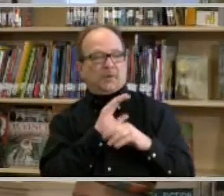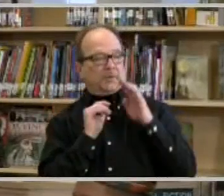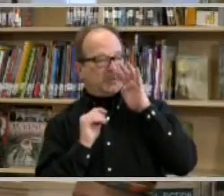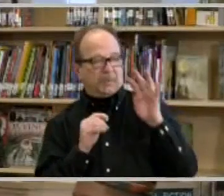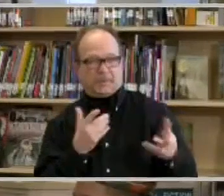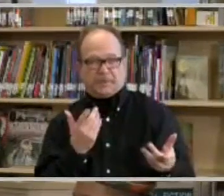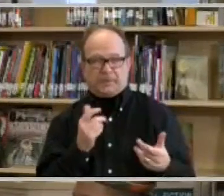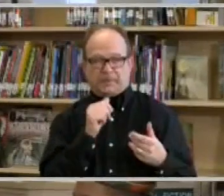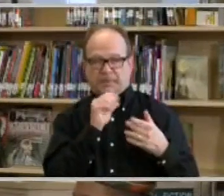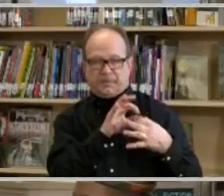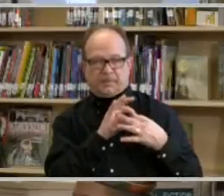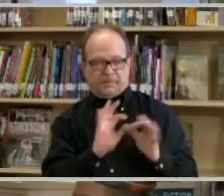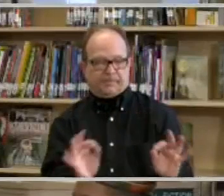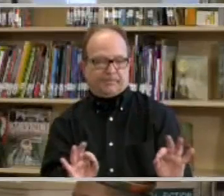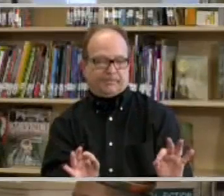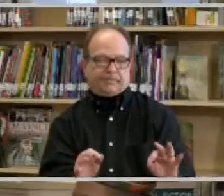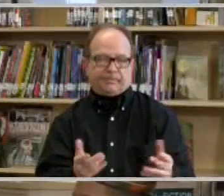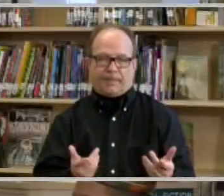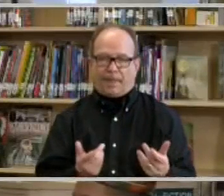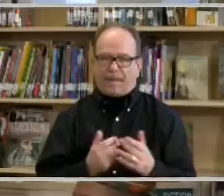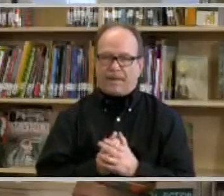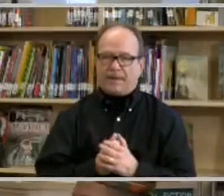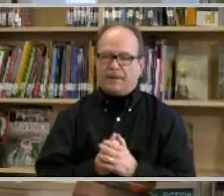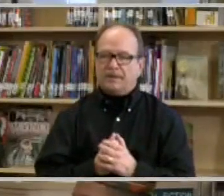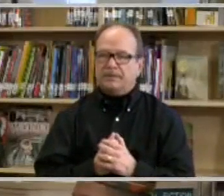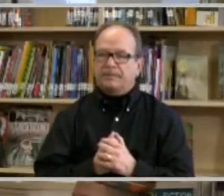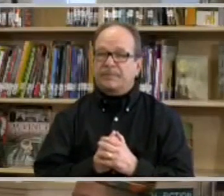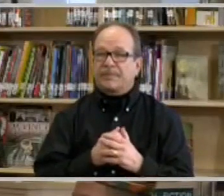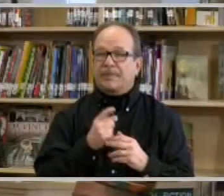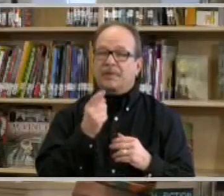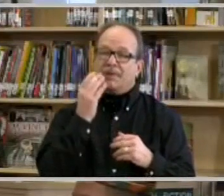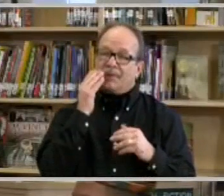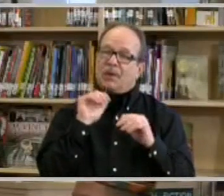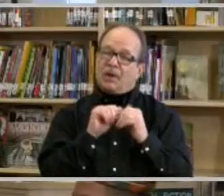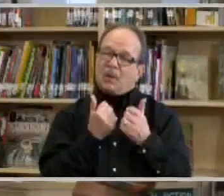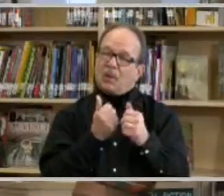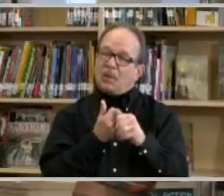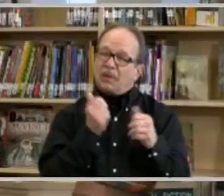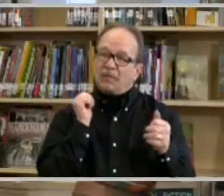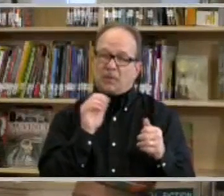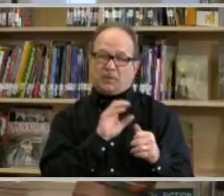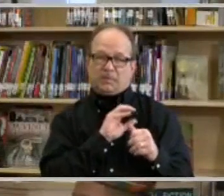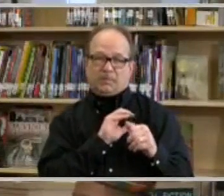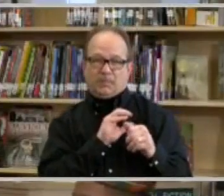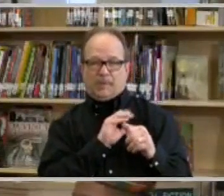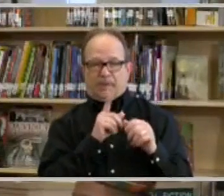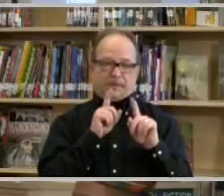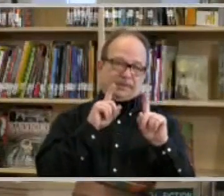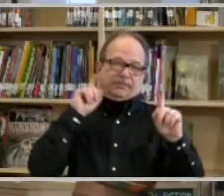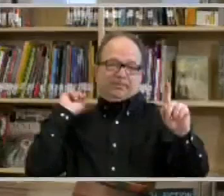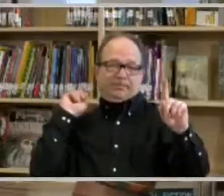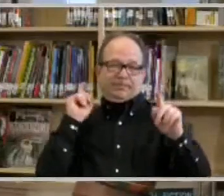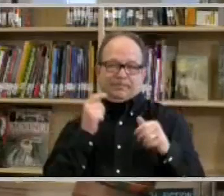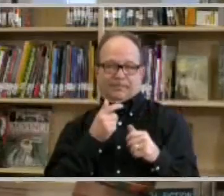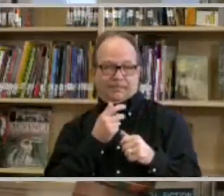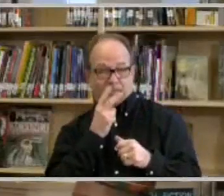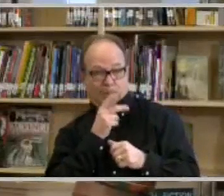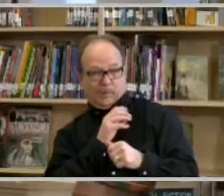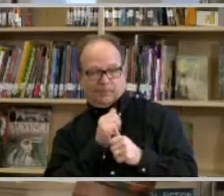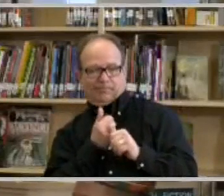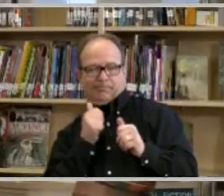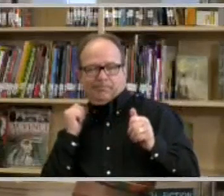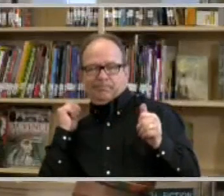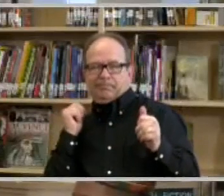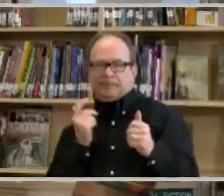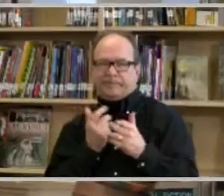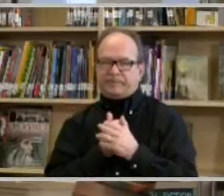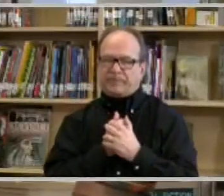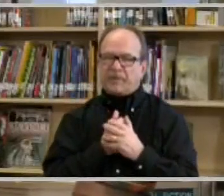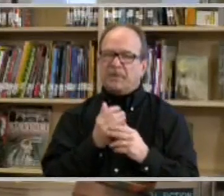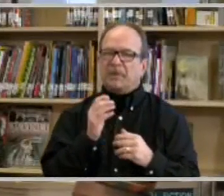PRESENCE AS A JOKE BASICALLY.